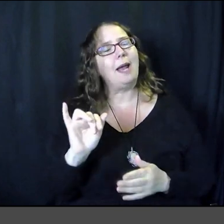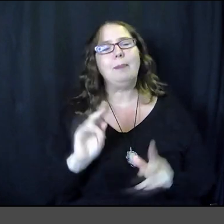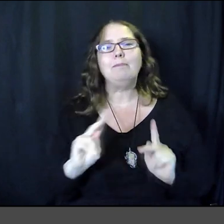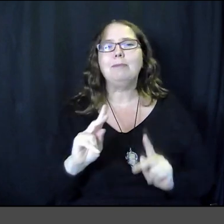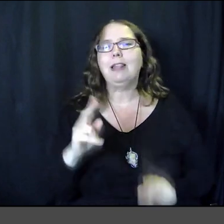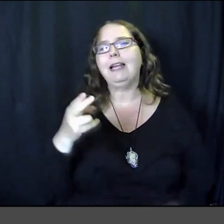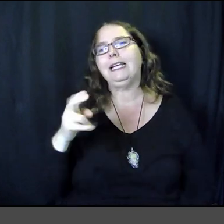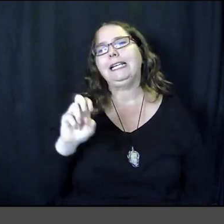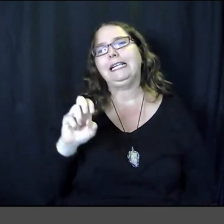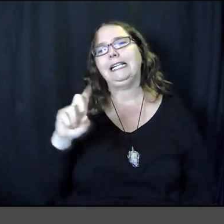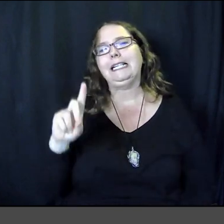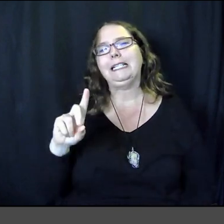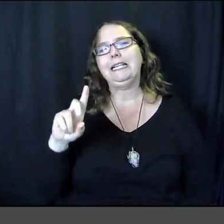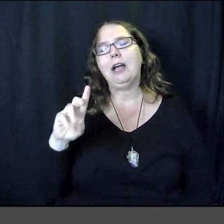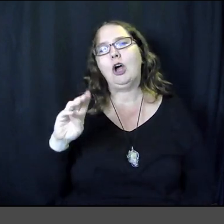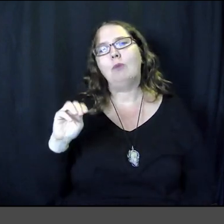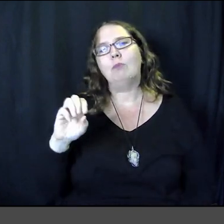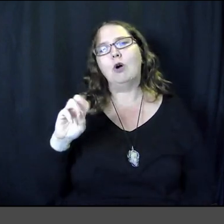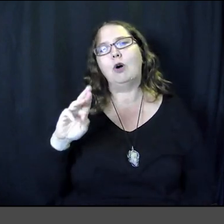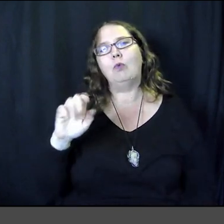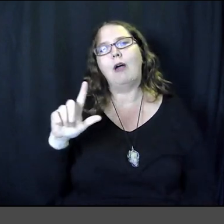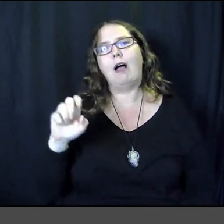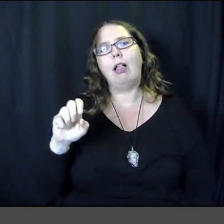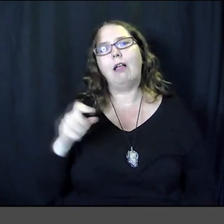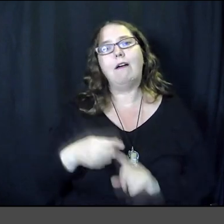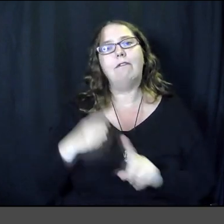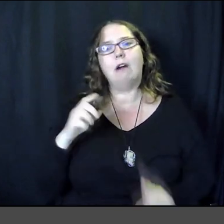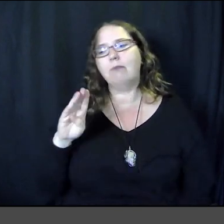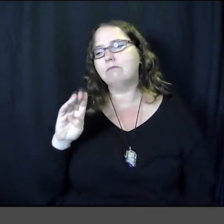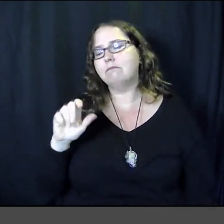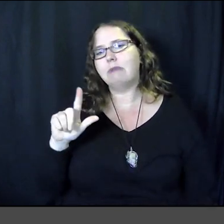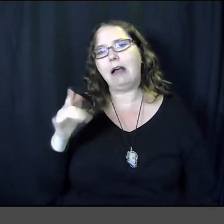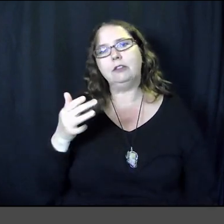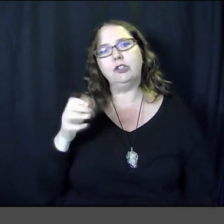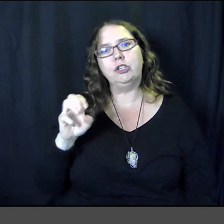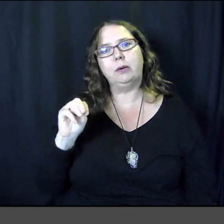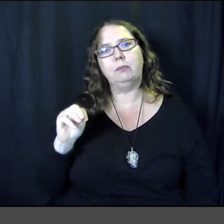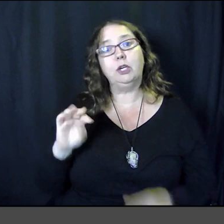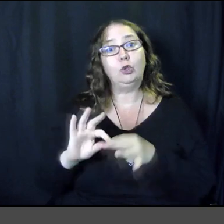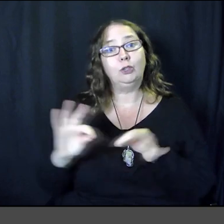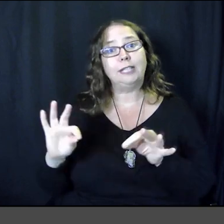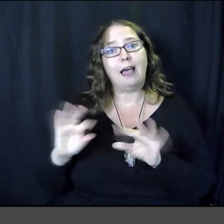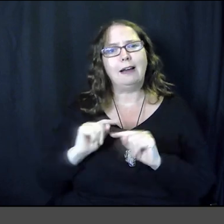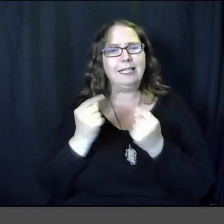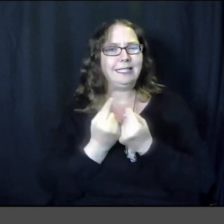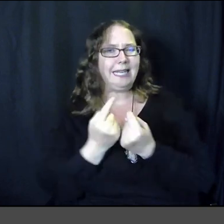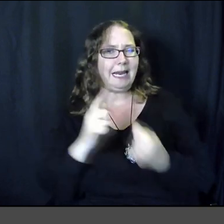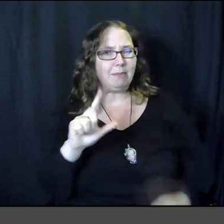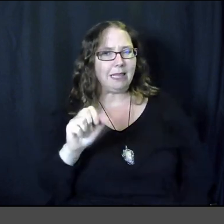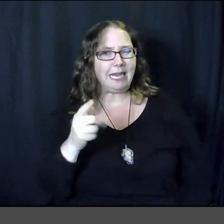WHO NOTED THAT KING LEOPOLD WAS COMMITTING MASSIVE ATROCITIES IN THE CONGO.